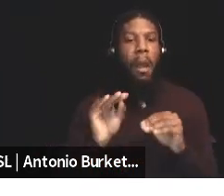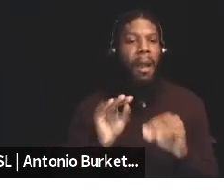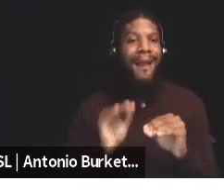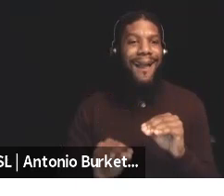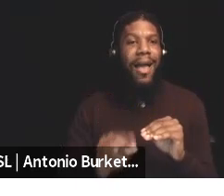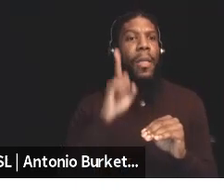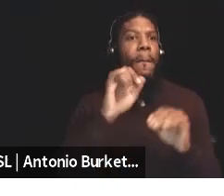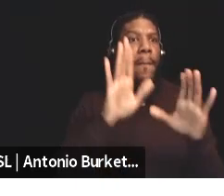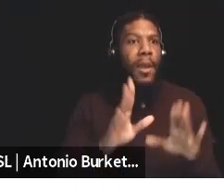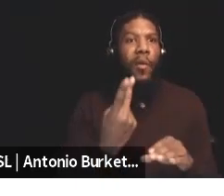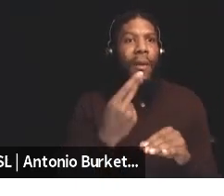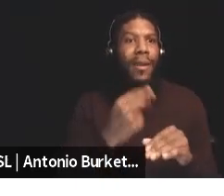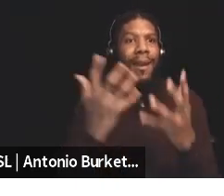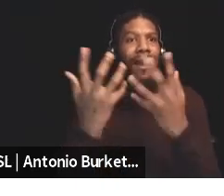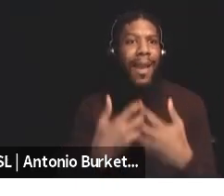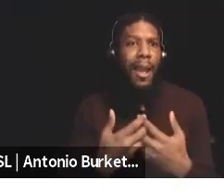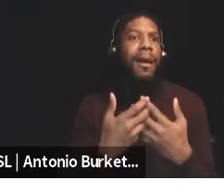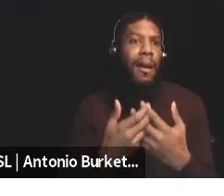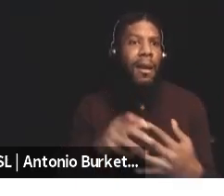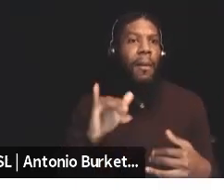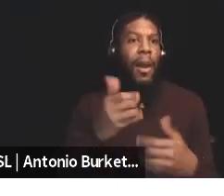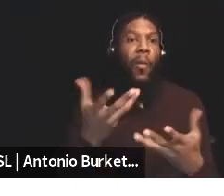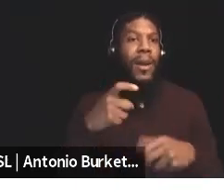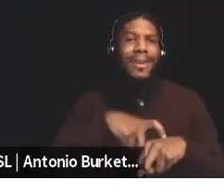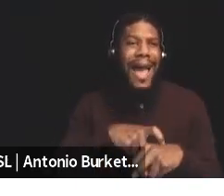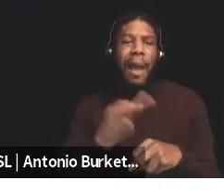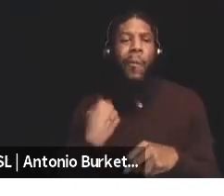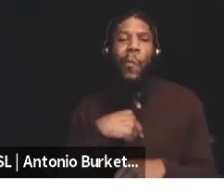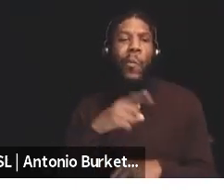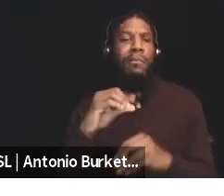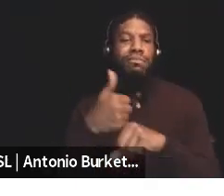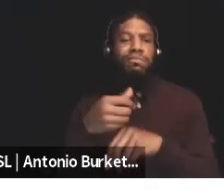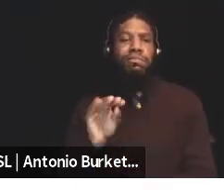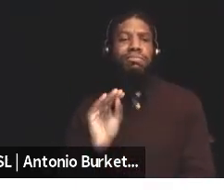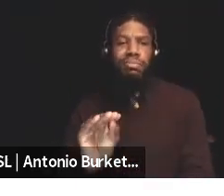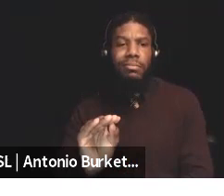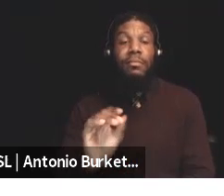and we can do it by maybe this time frame. But if that's not really something you can do right now,